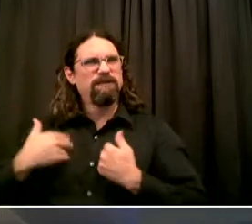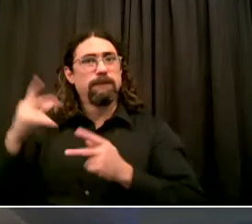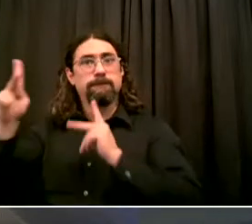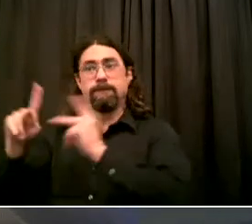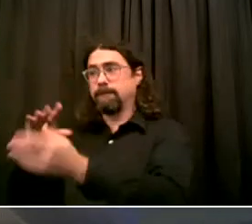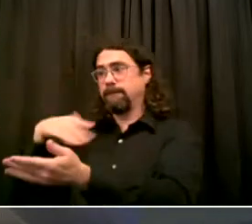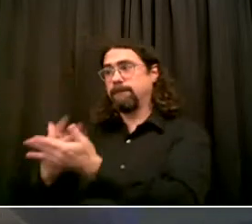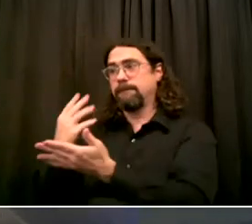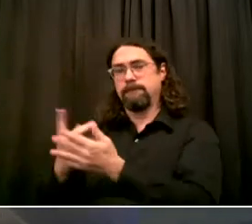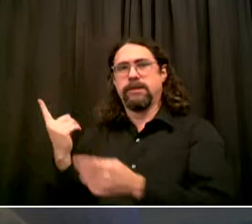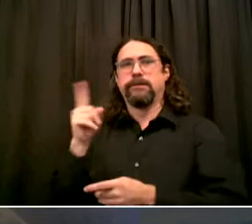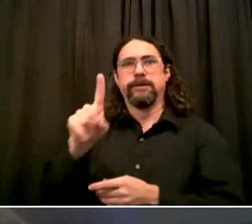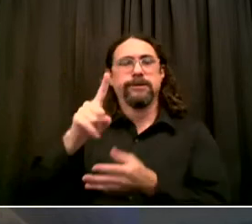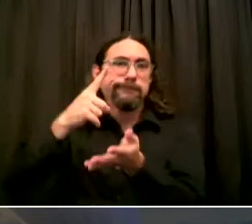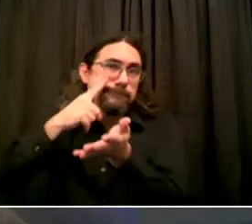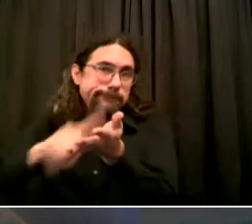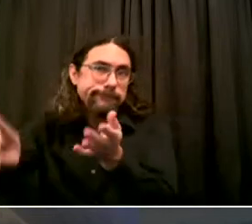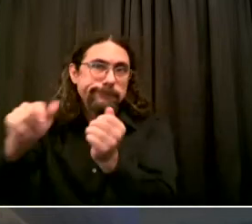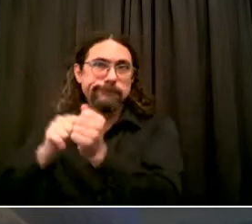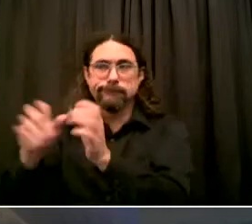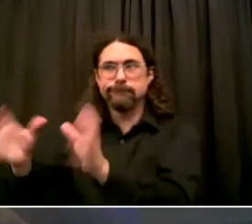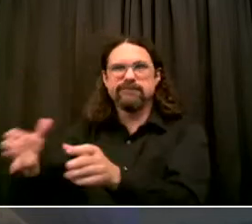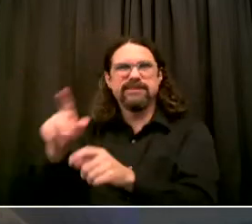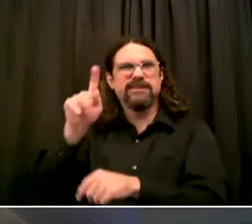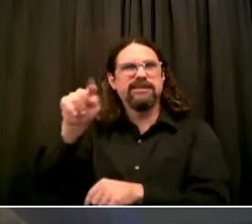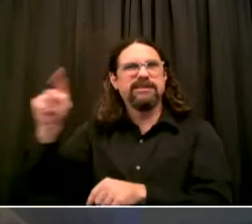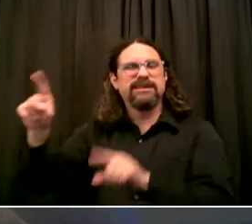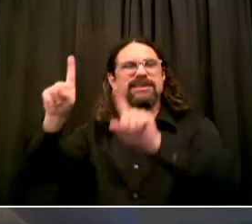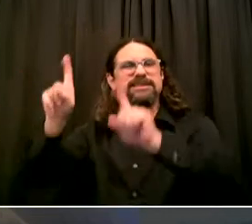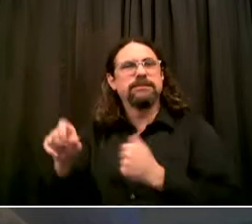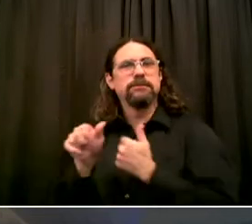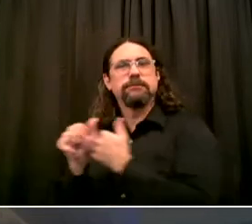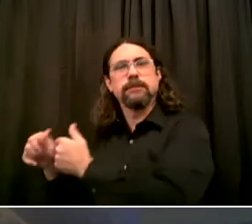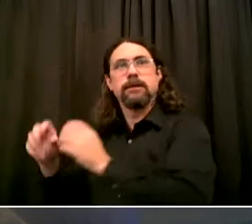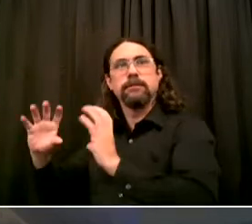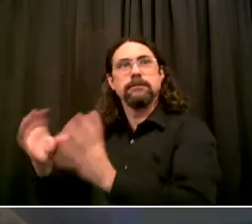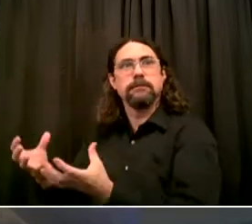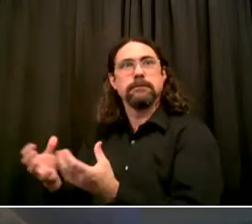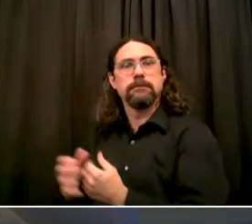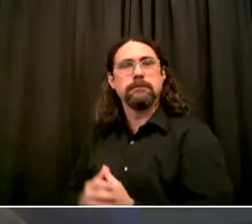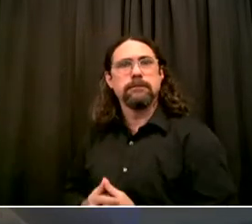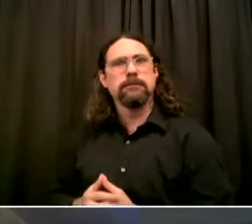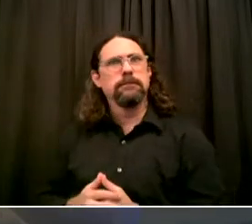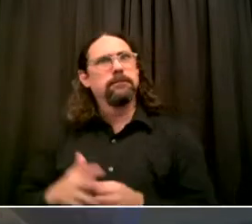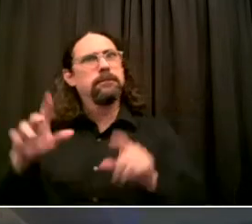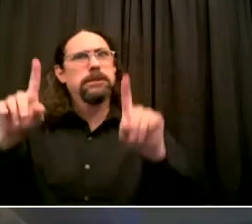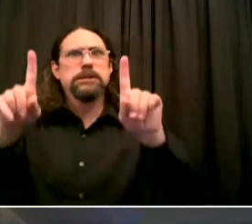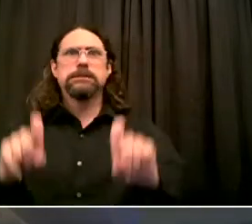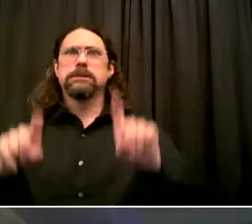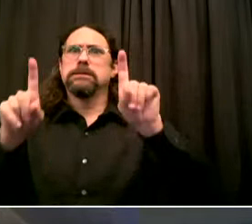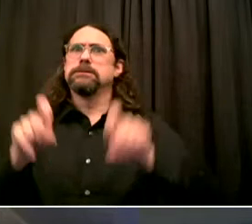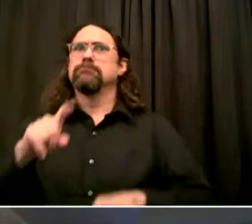FARTHER. WE WANT TO MAKE IT EASY AA ND CLEAR THAT ANYONE COMING OFF A PLANE SHOULD IMMEDIATELY GET TESTED AS WELL.